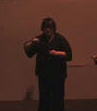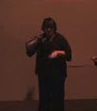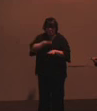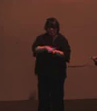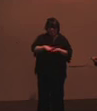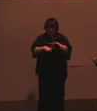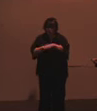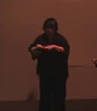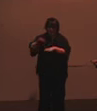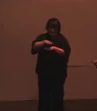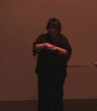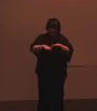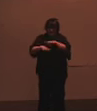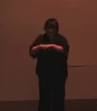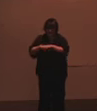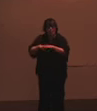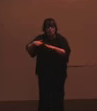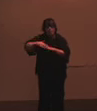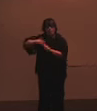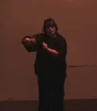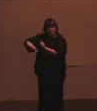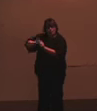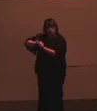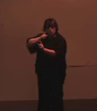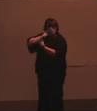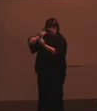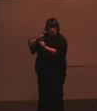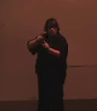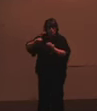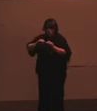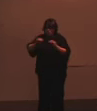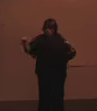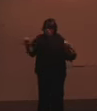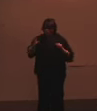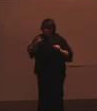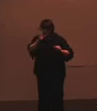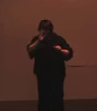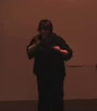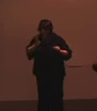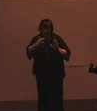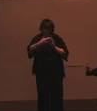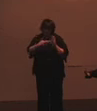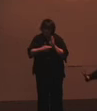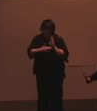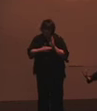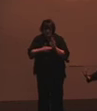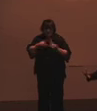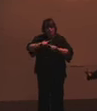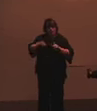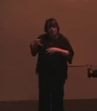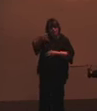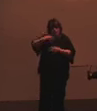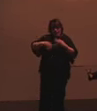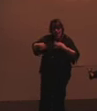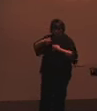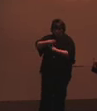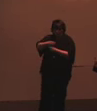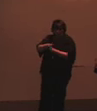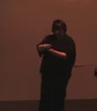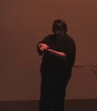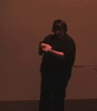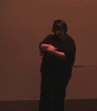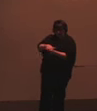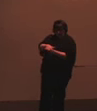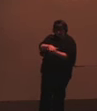to create no straight rules, but create the space only